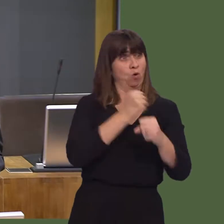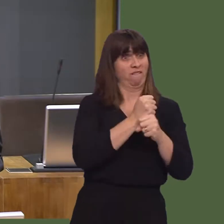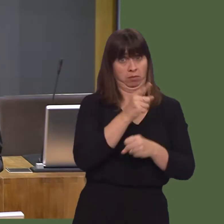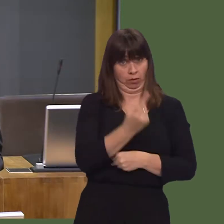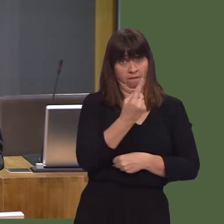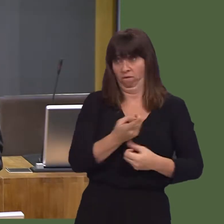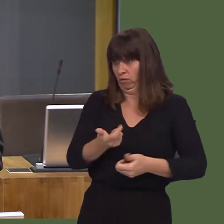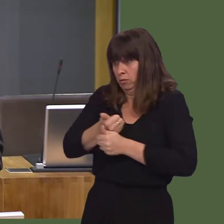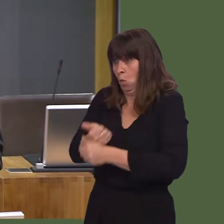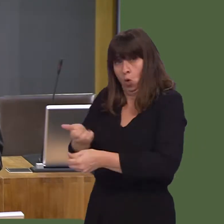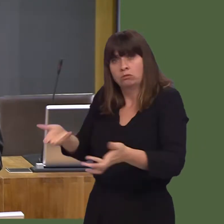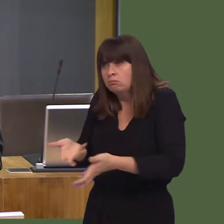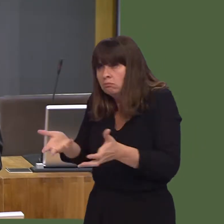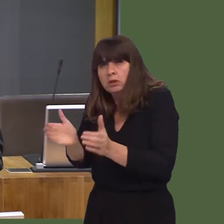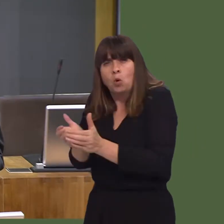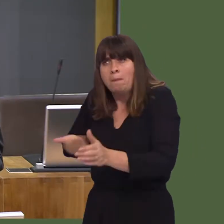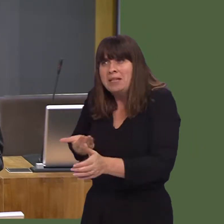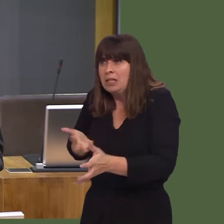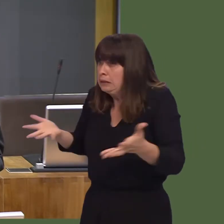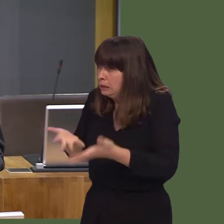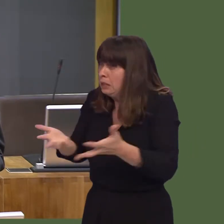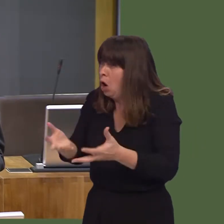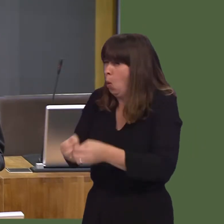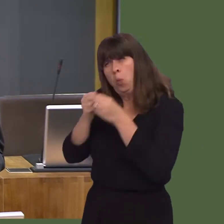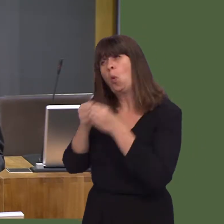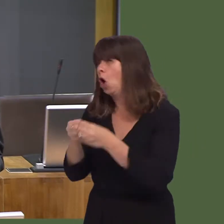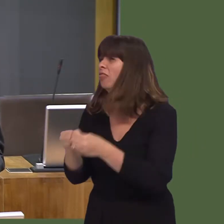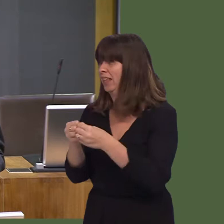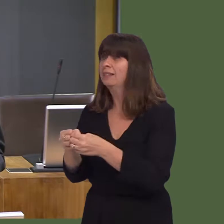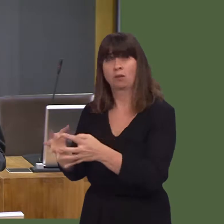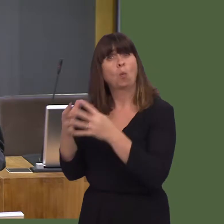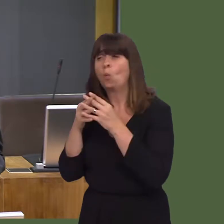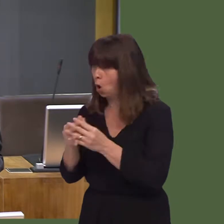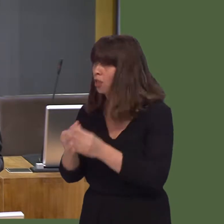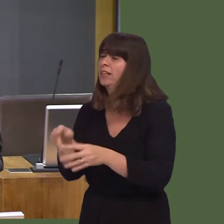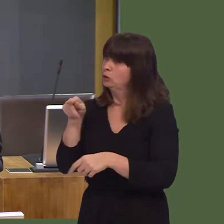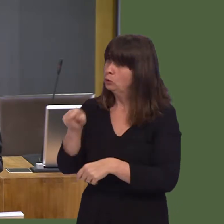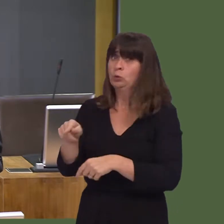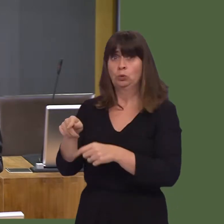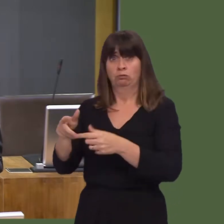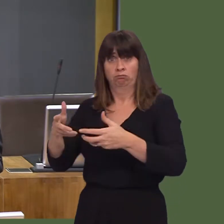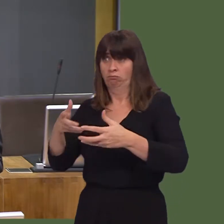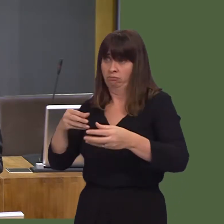to see the benefits of flexible working, and do you understand that there can be obstacles to flexible working?